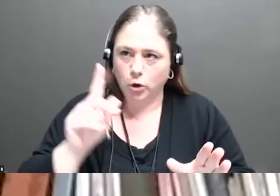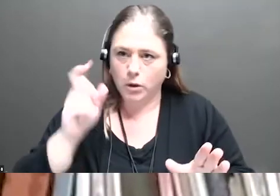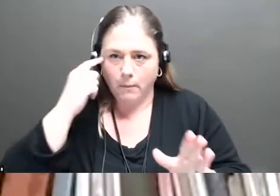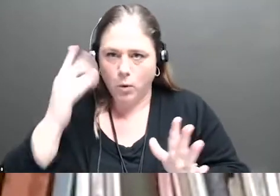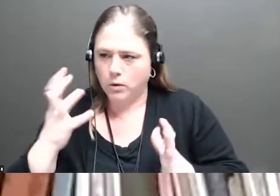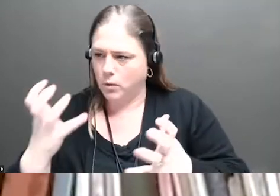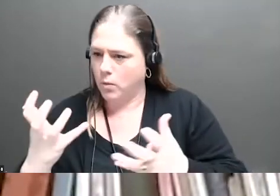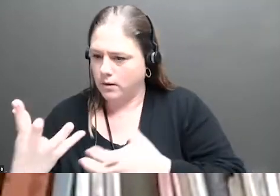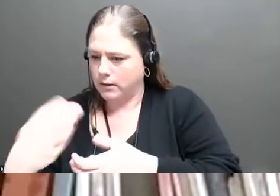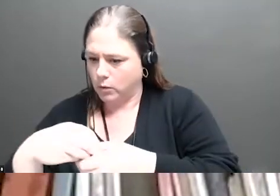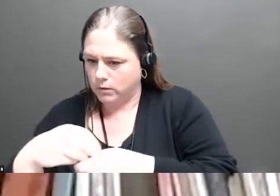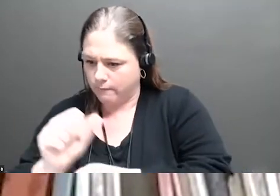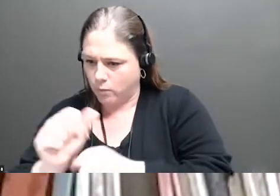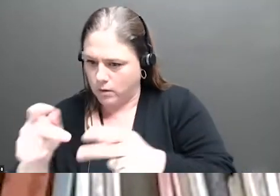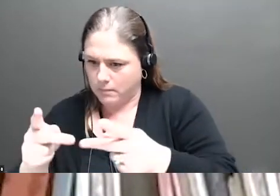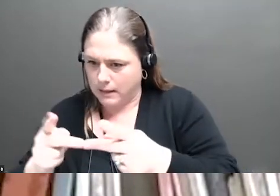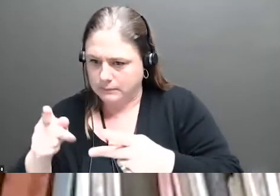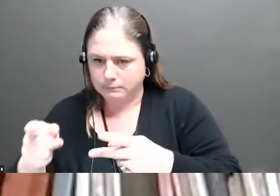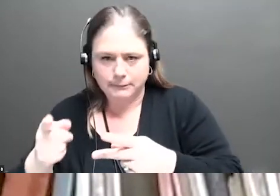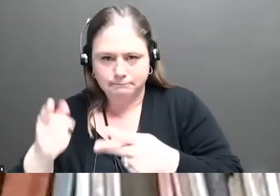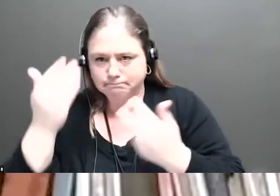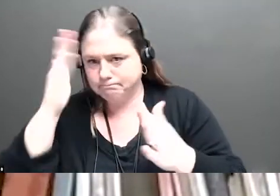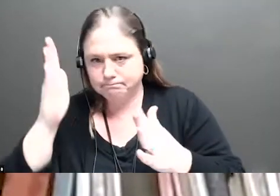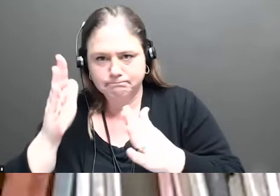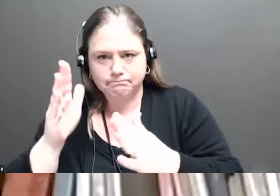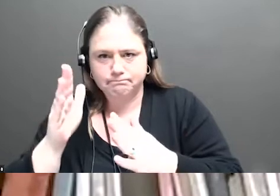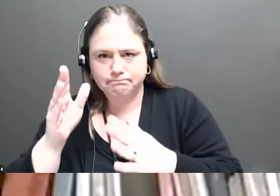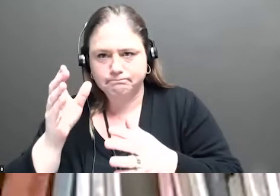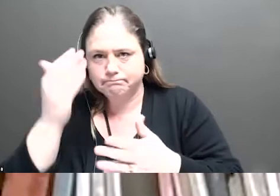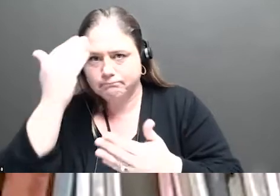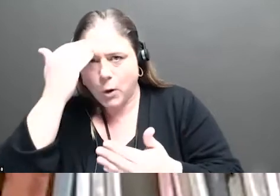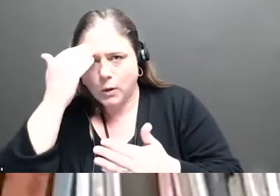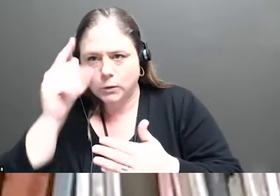the Tools and Knowledge, this is called: the Inclusive Employment Advocacy Project.